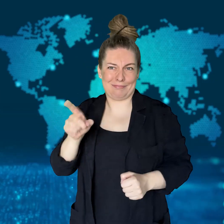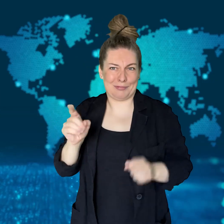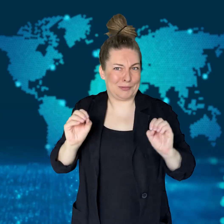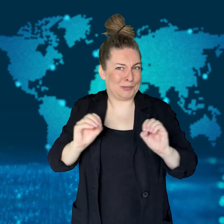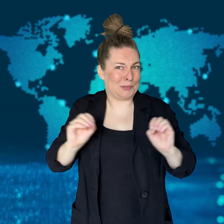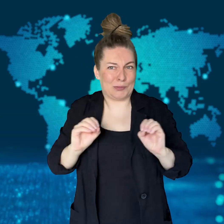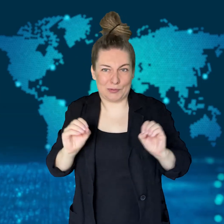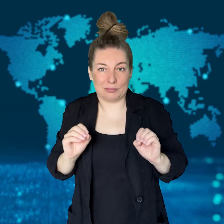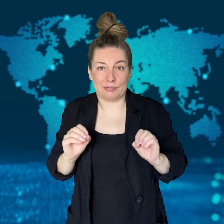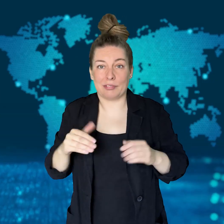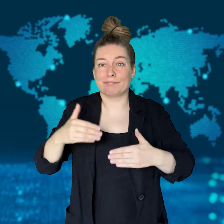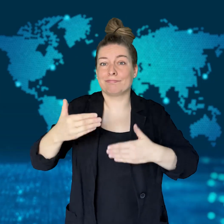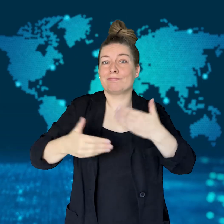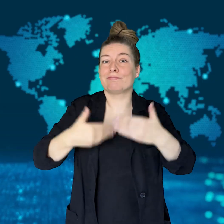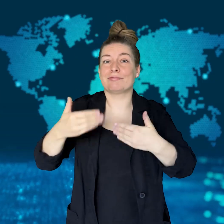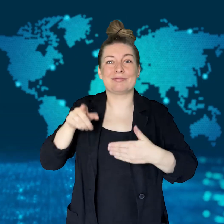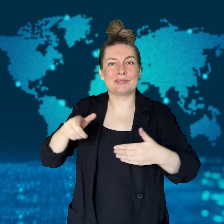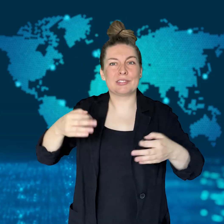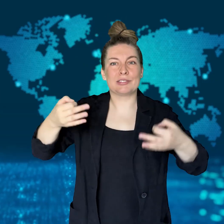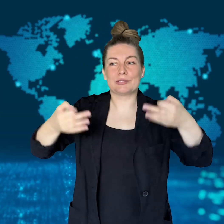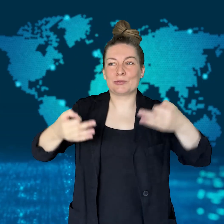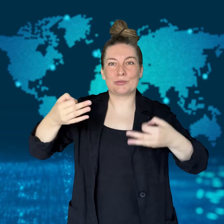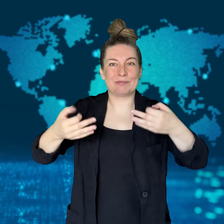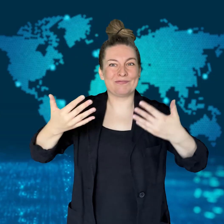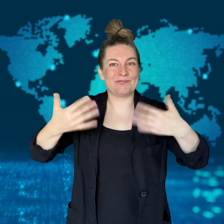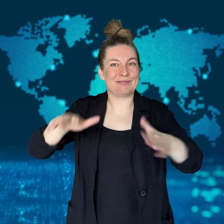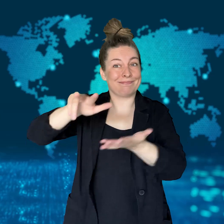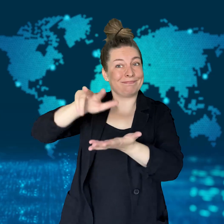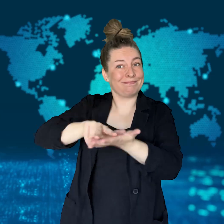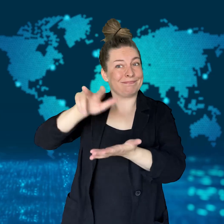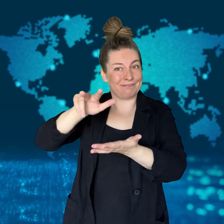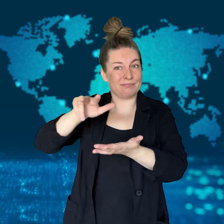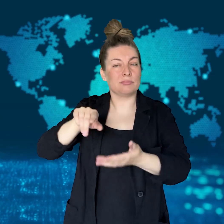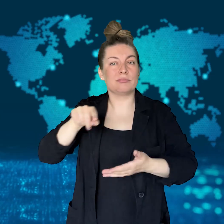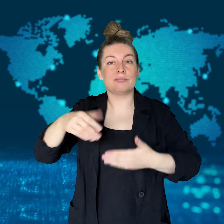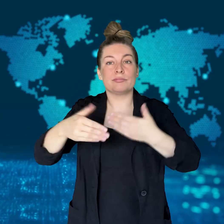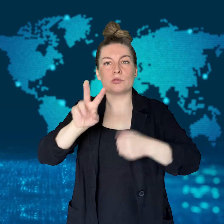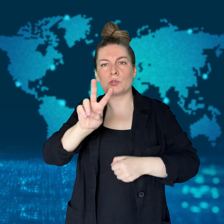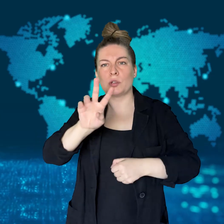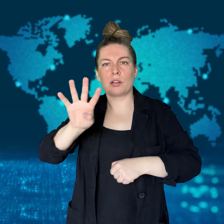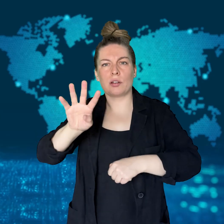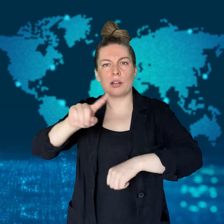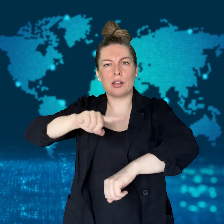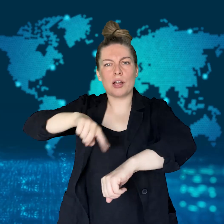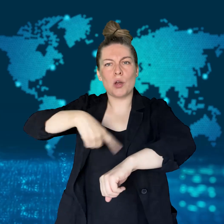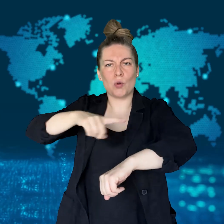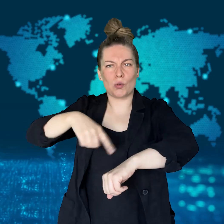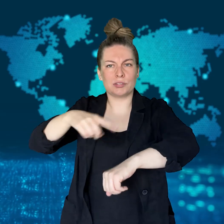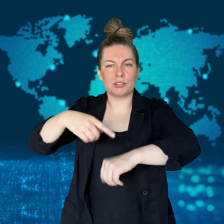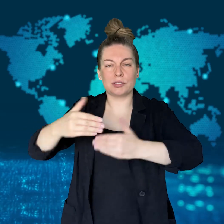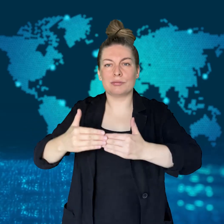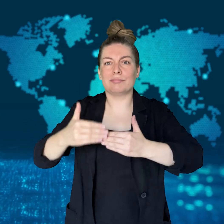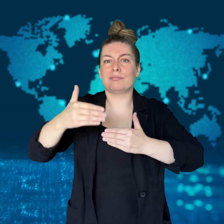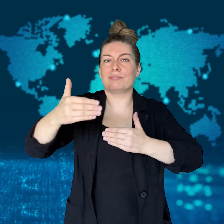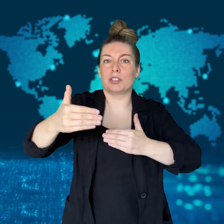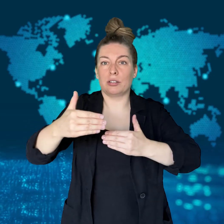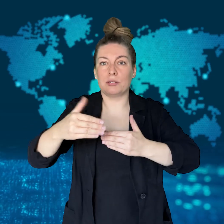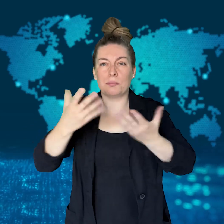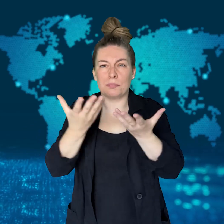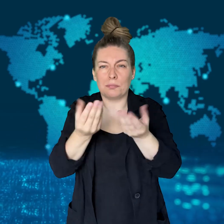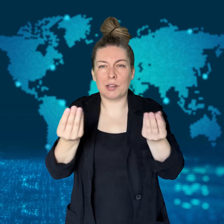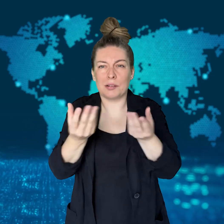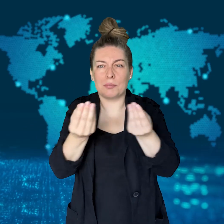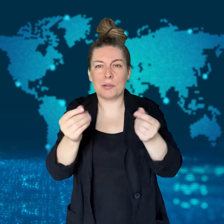a record $53 million USD in donations.